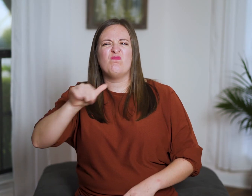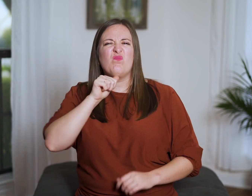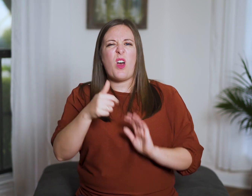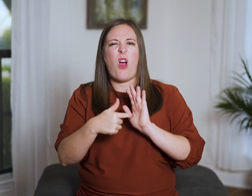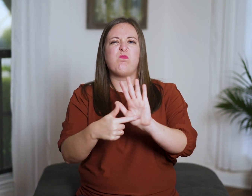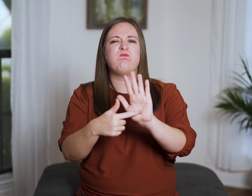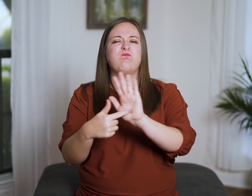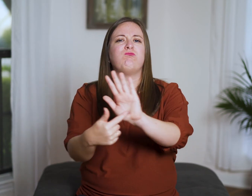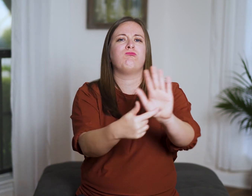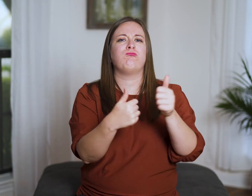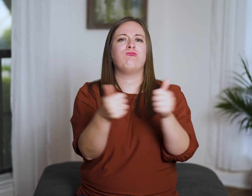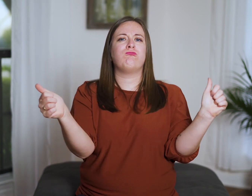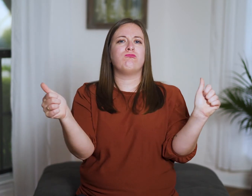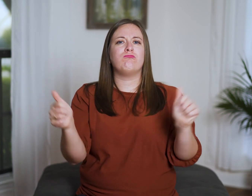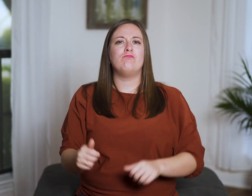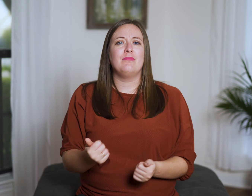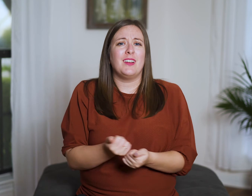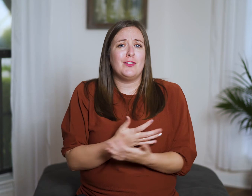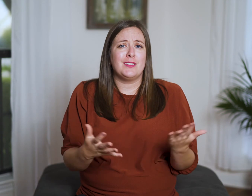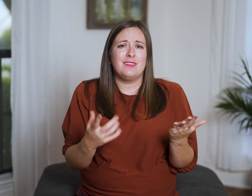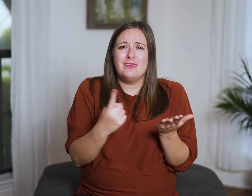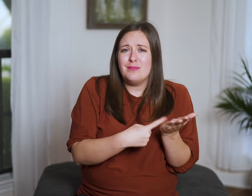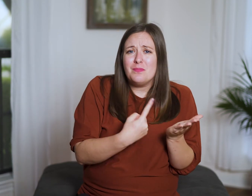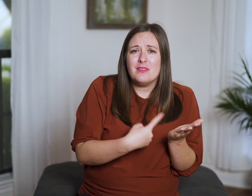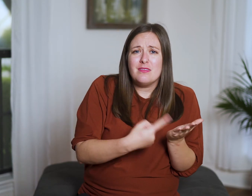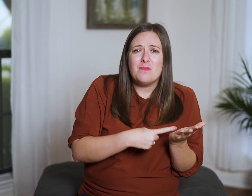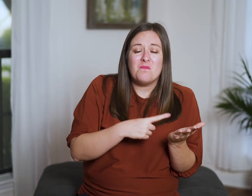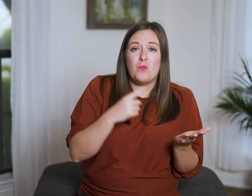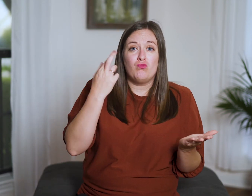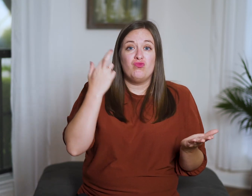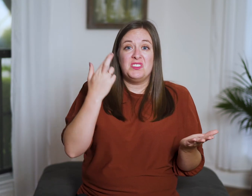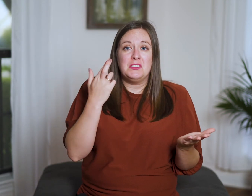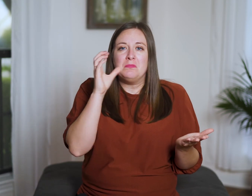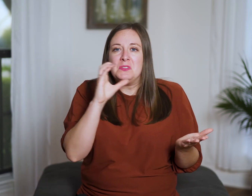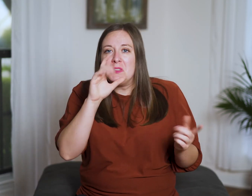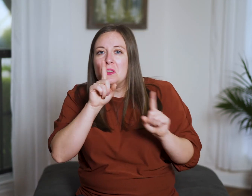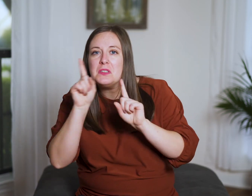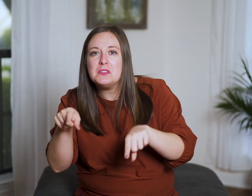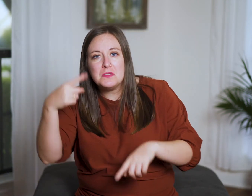than in revealing everything. And sometimes the only reason we seek answers